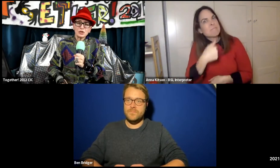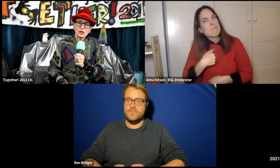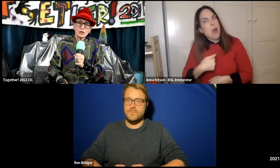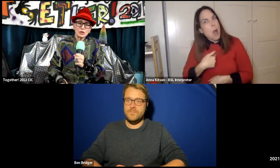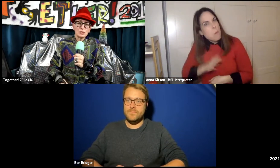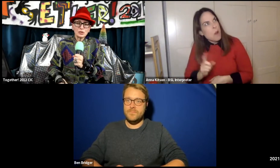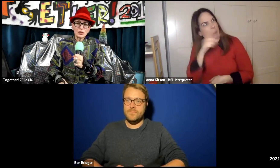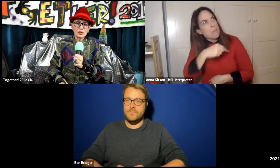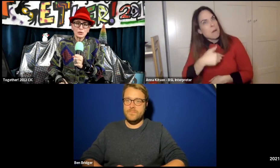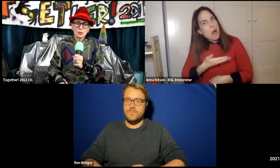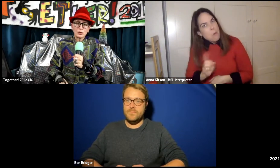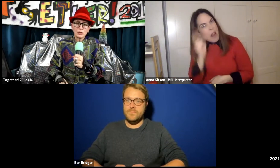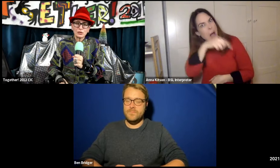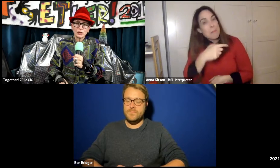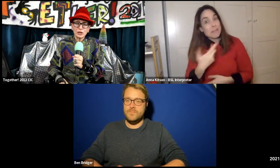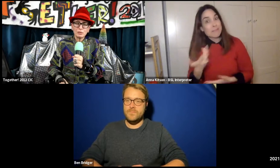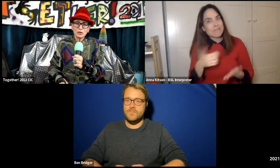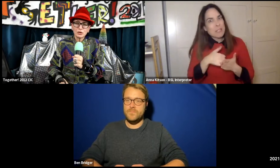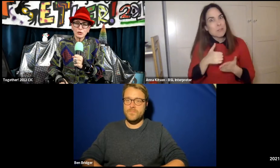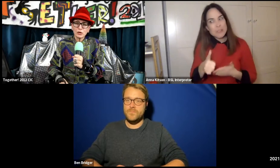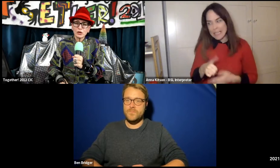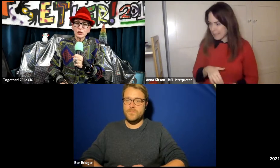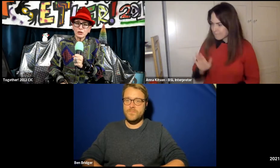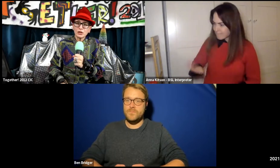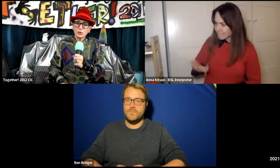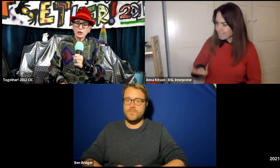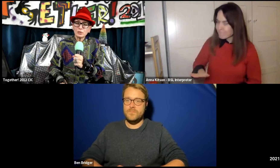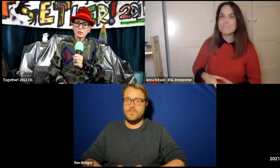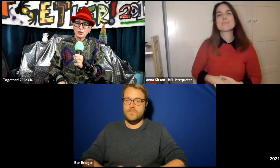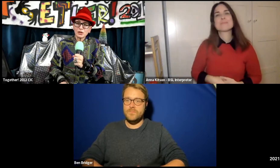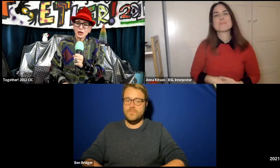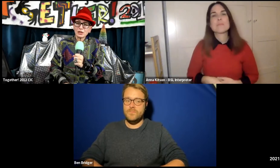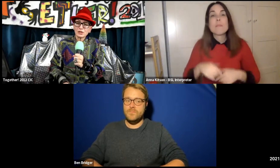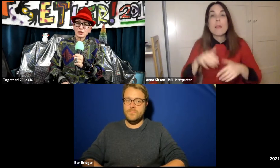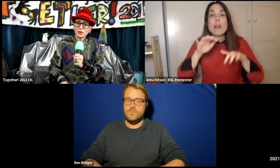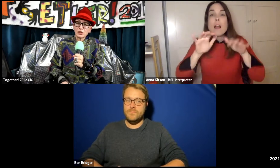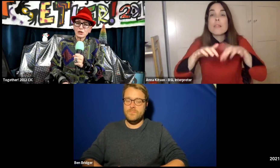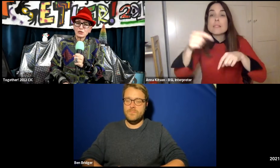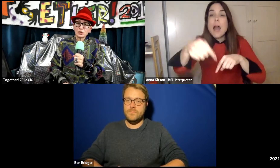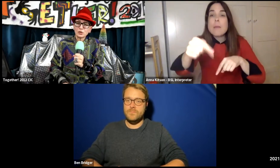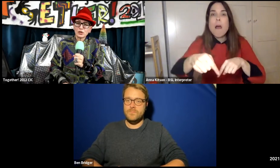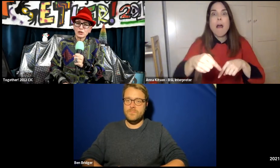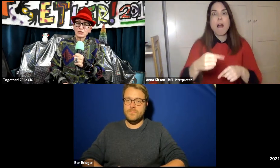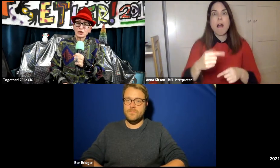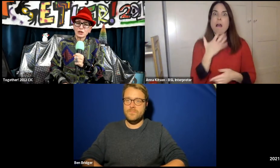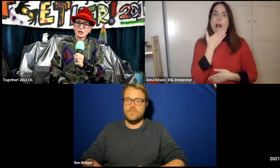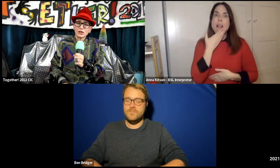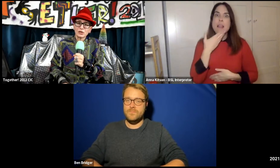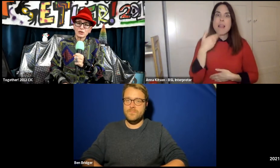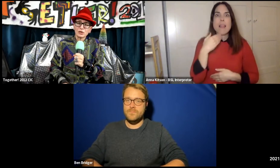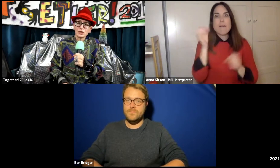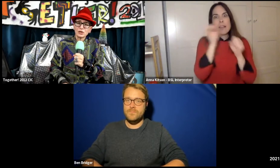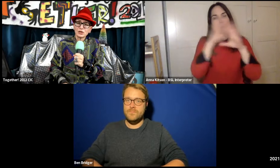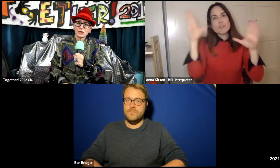beauty and normalcy says wow love the imagery, DL Williams says cats have the life, brilliant